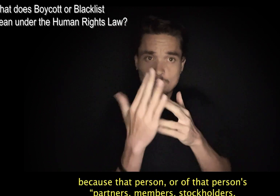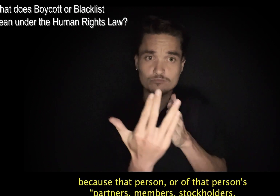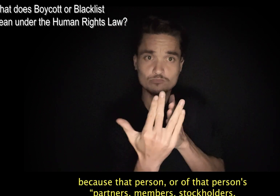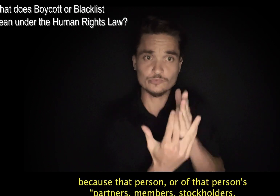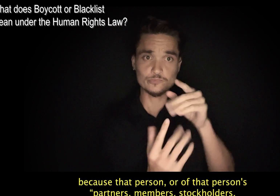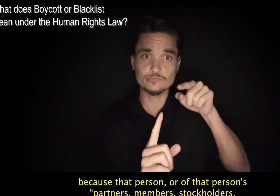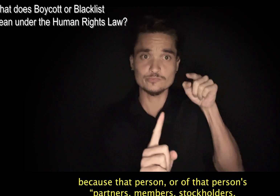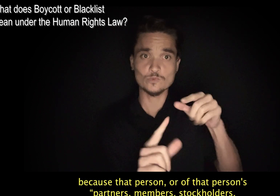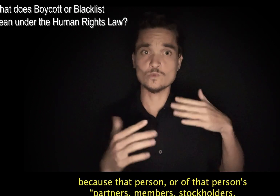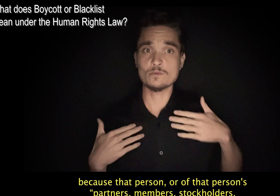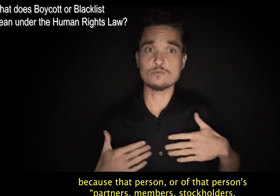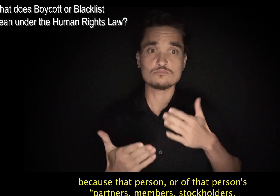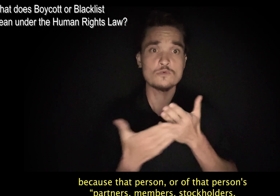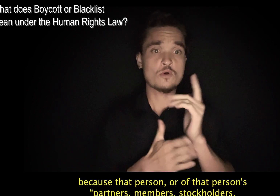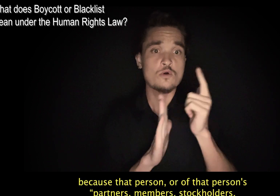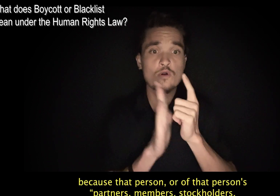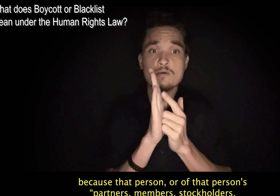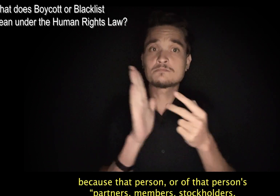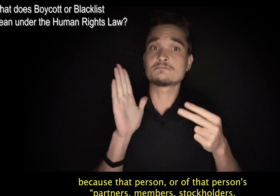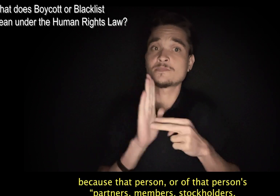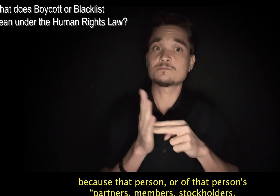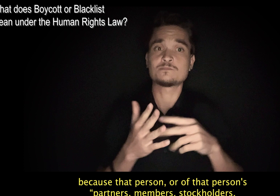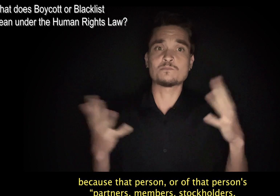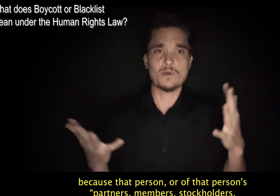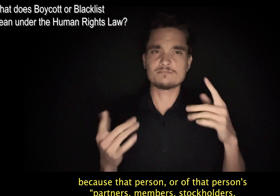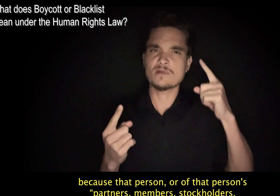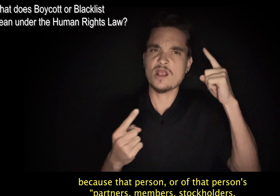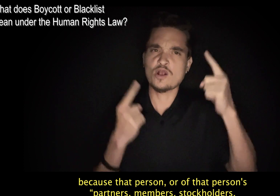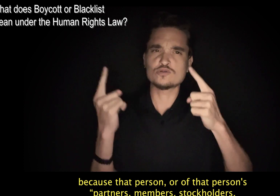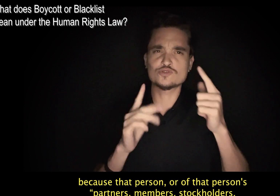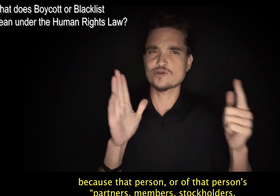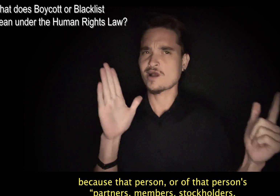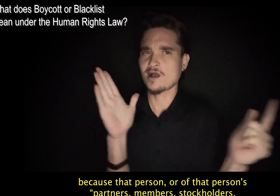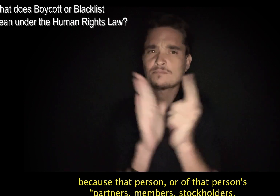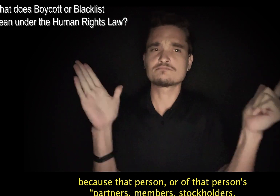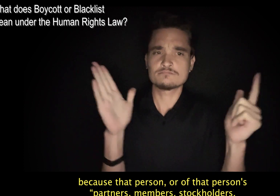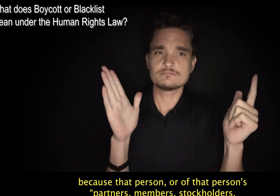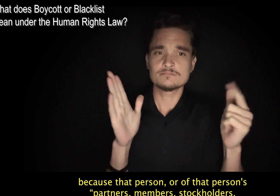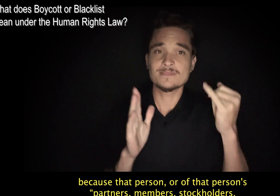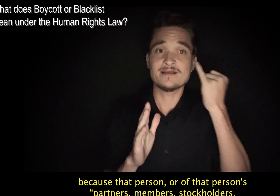because that person, or of that person's “partners, members, stockholders,